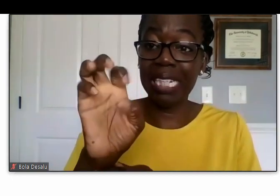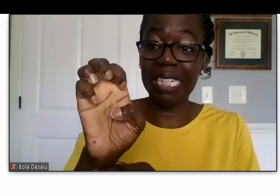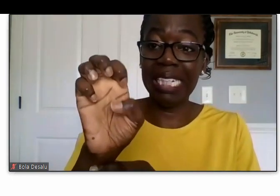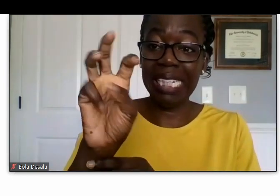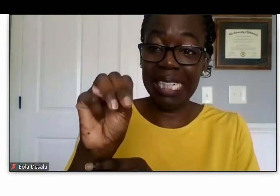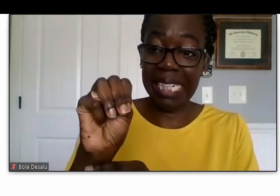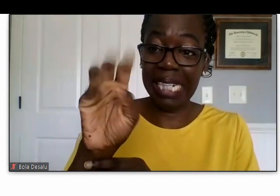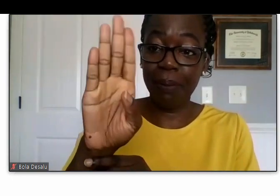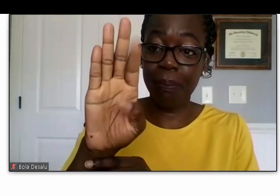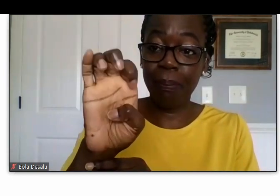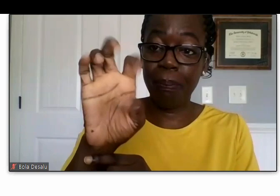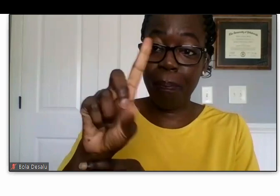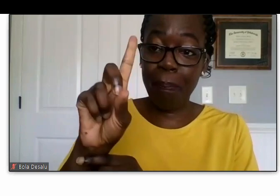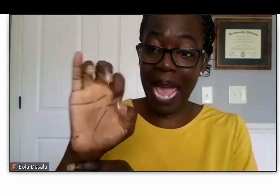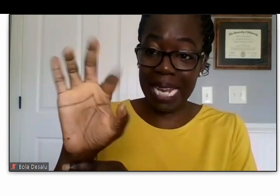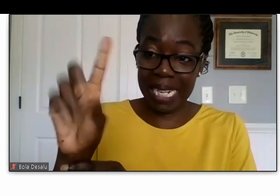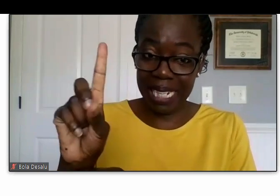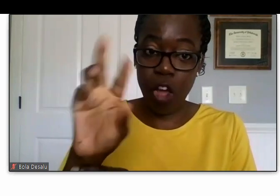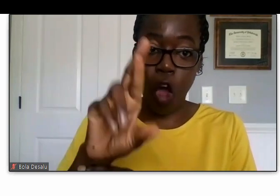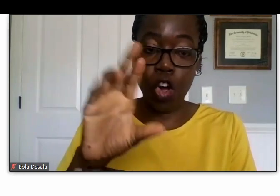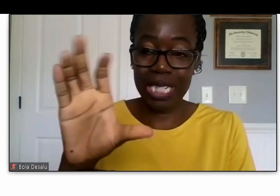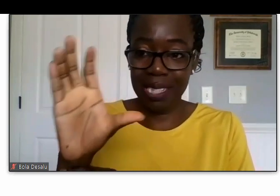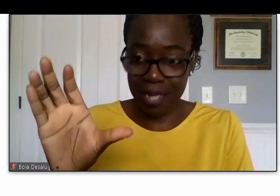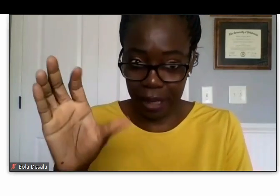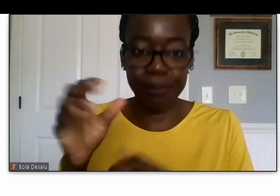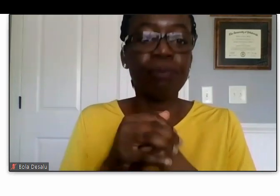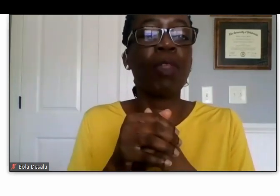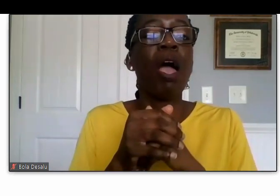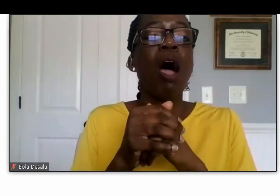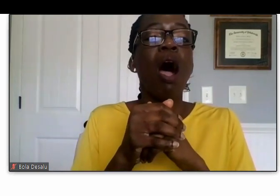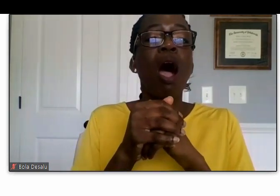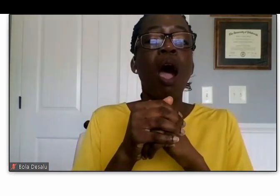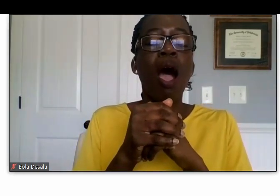We do offer embedded RCC